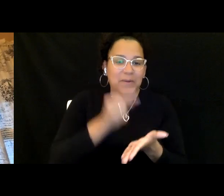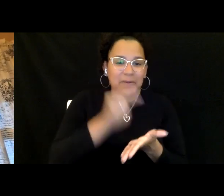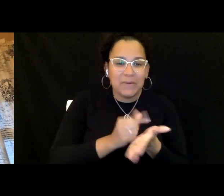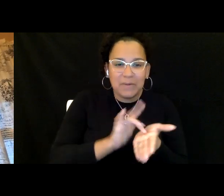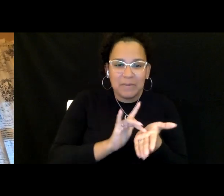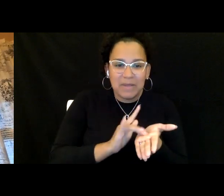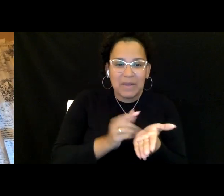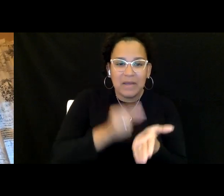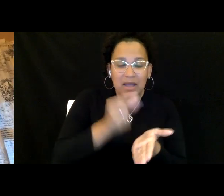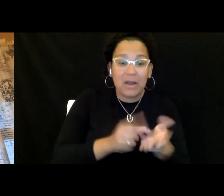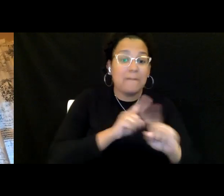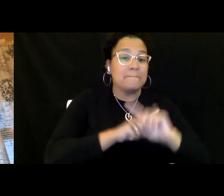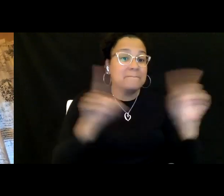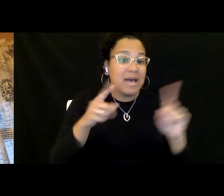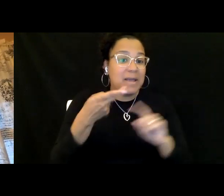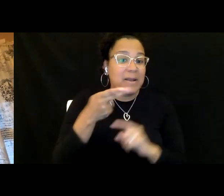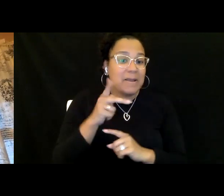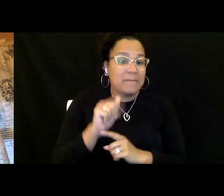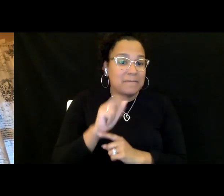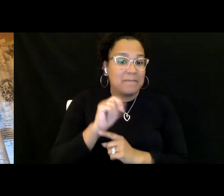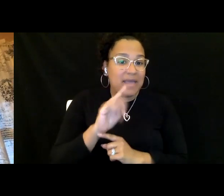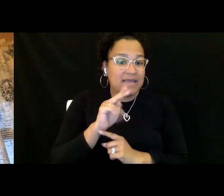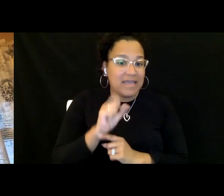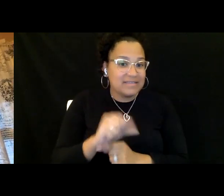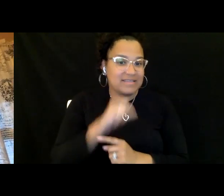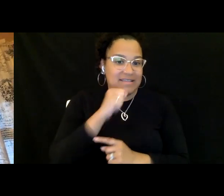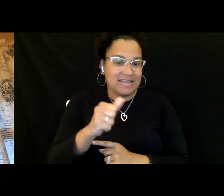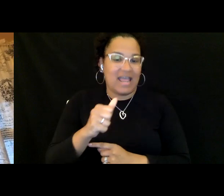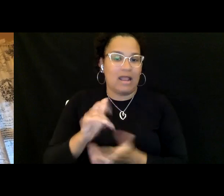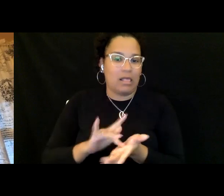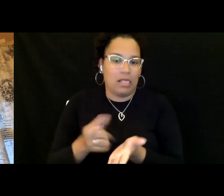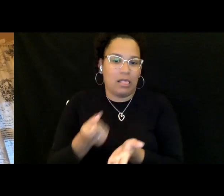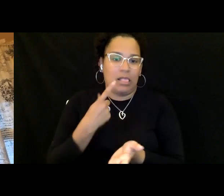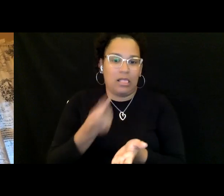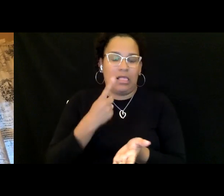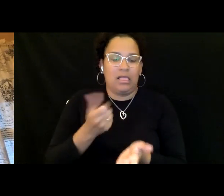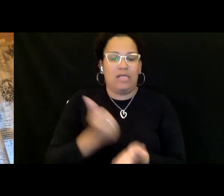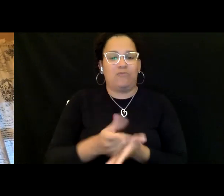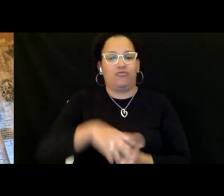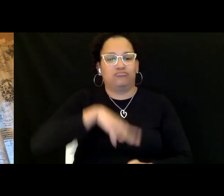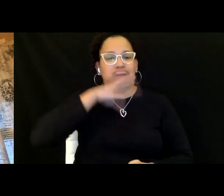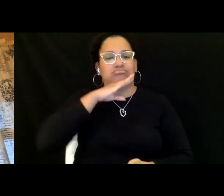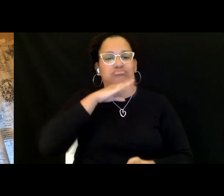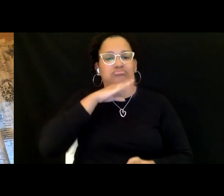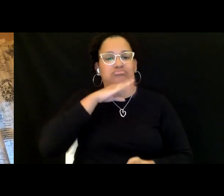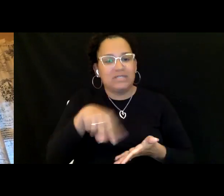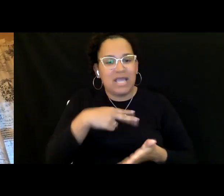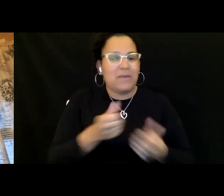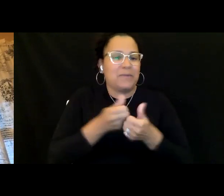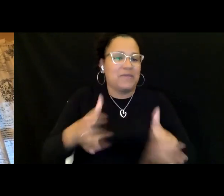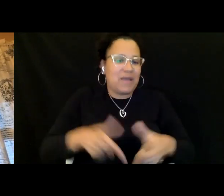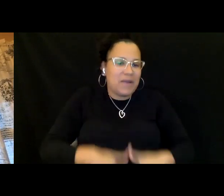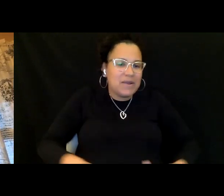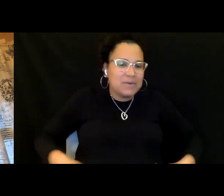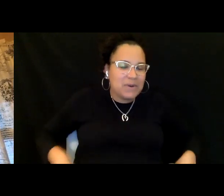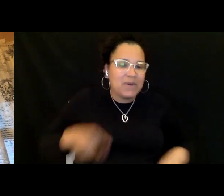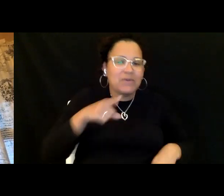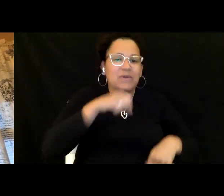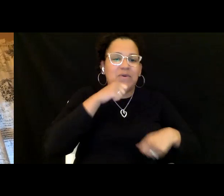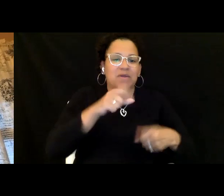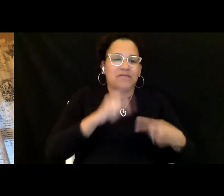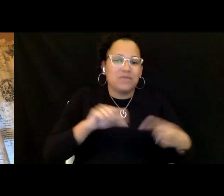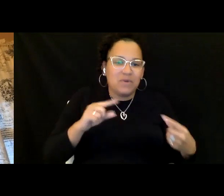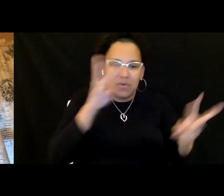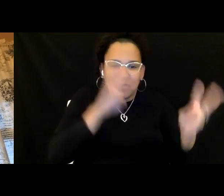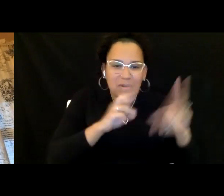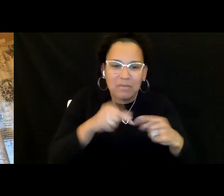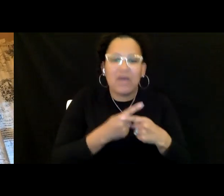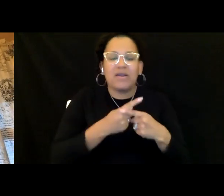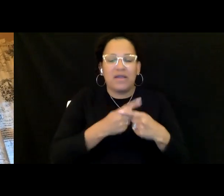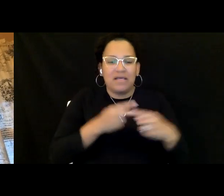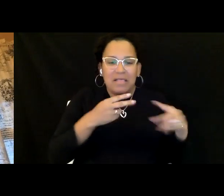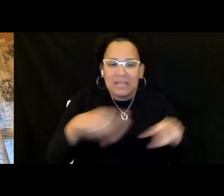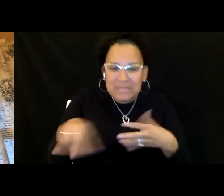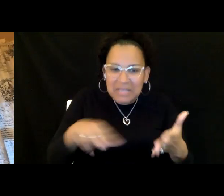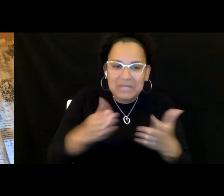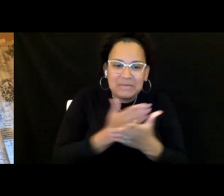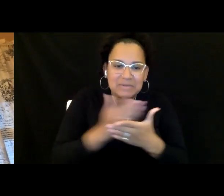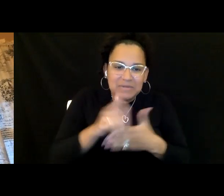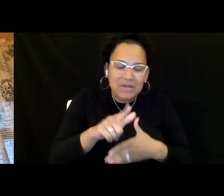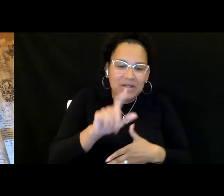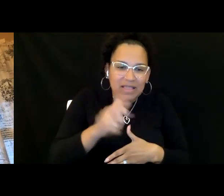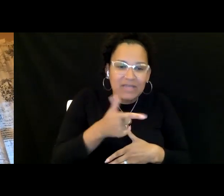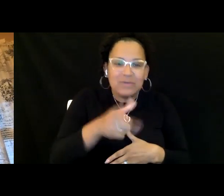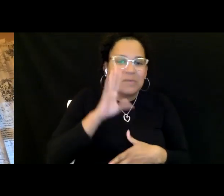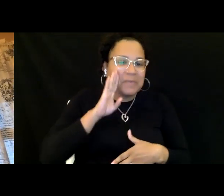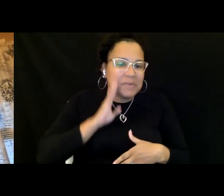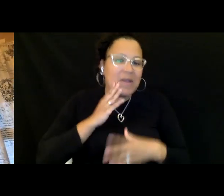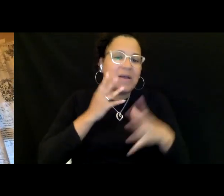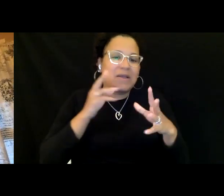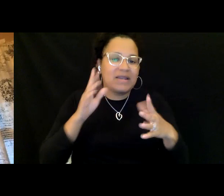Liv Mammone: But pancakes not painkillers are your fill you dance through the kitchen without underwear won't muffle the flop between your legs you're an amber breezing banner of your own right to be alive.